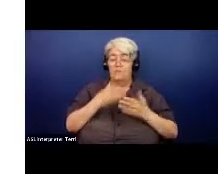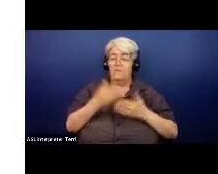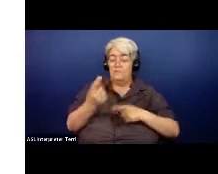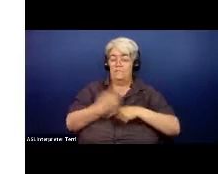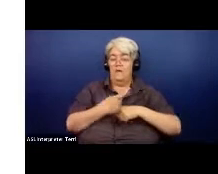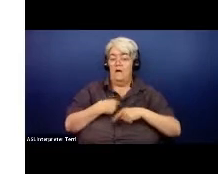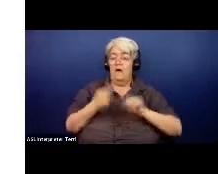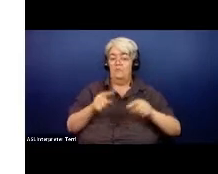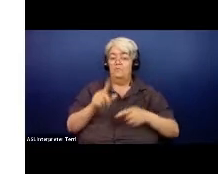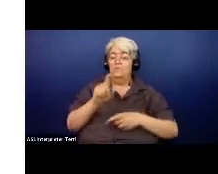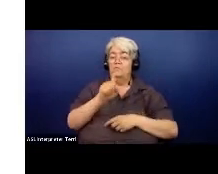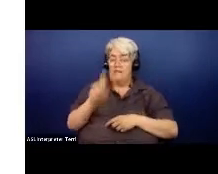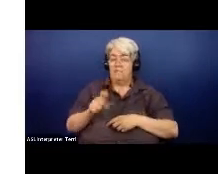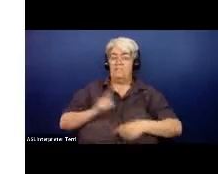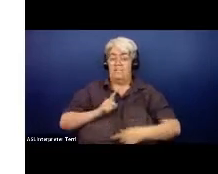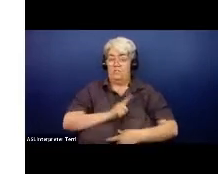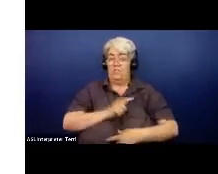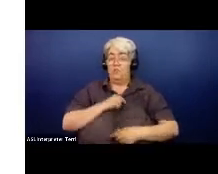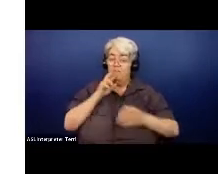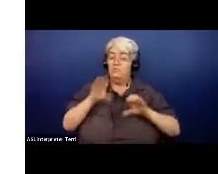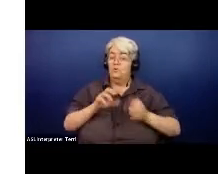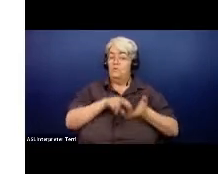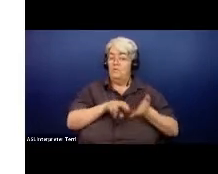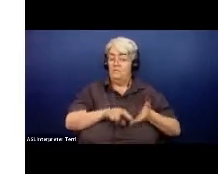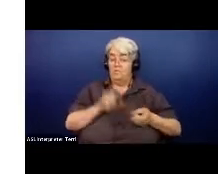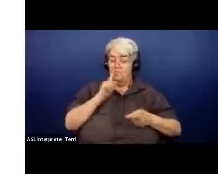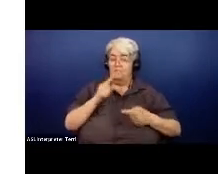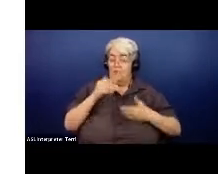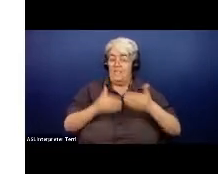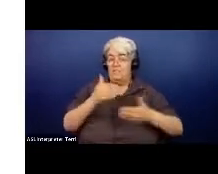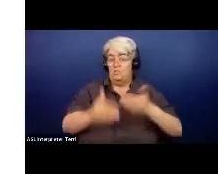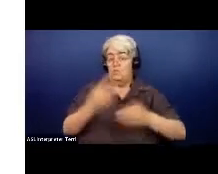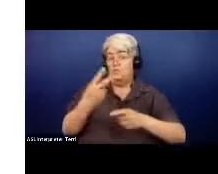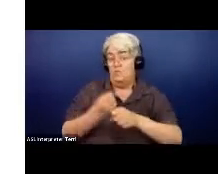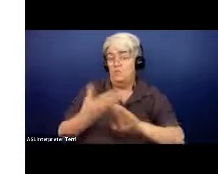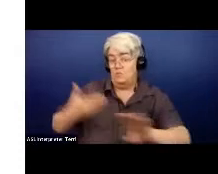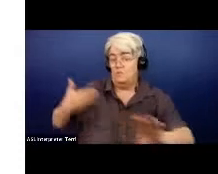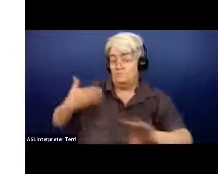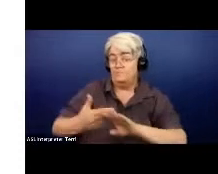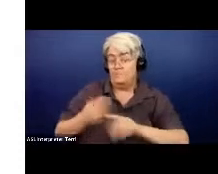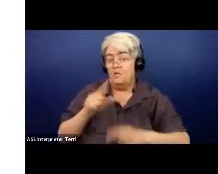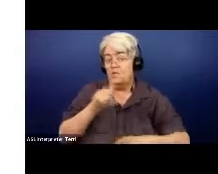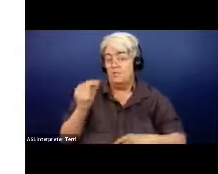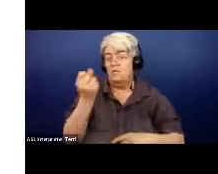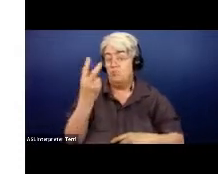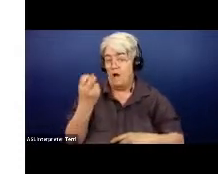at Texas legislature. I was doing research between the two years between the 2012 arrest